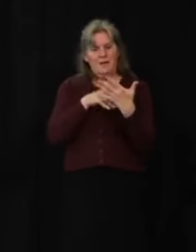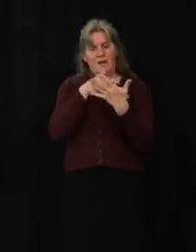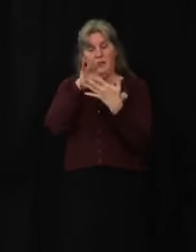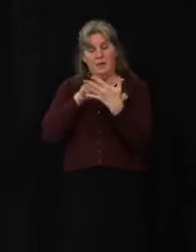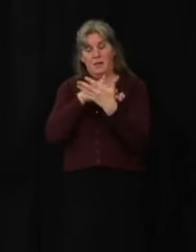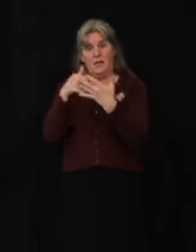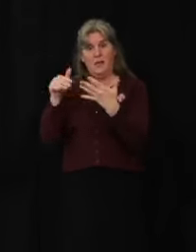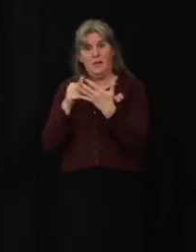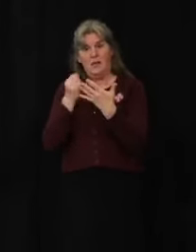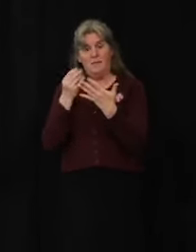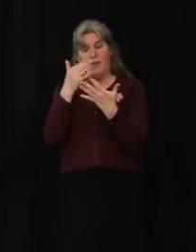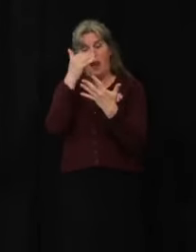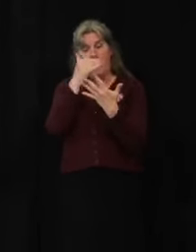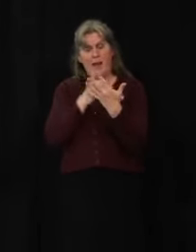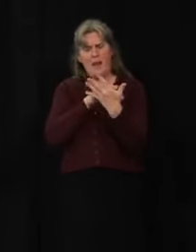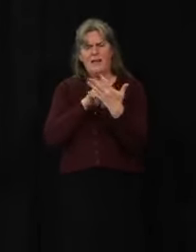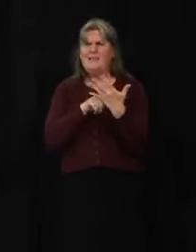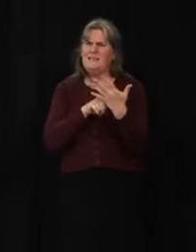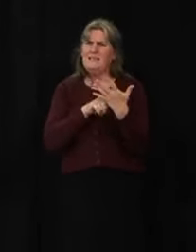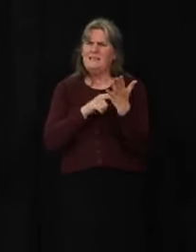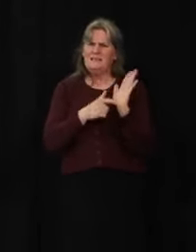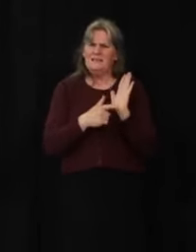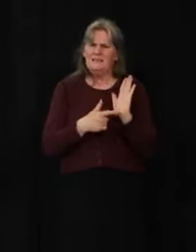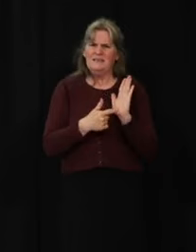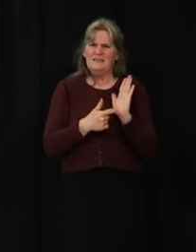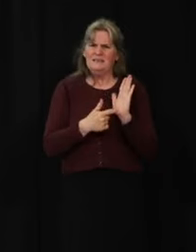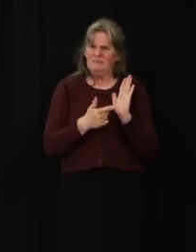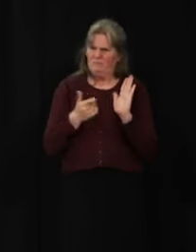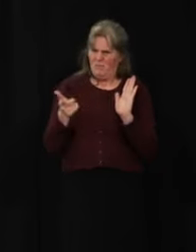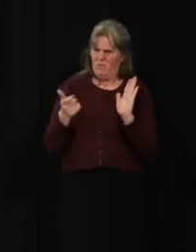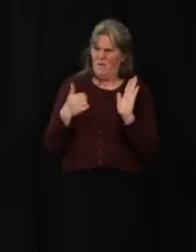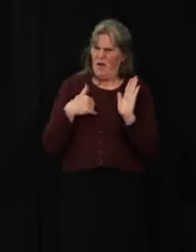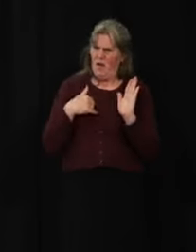having to clampdown.